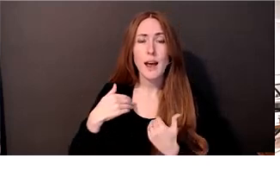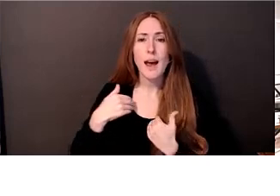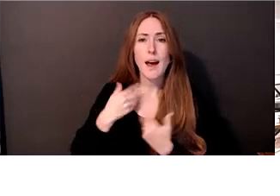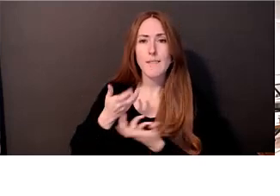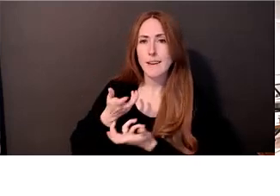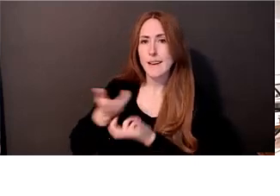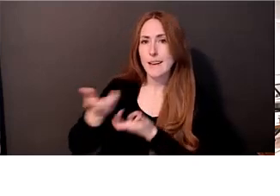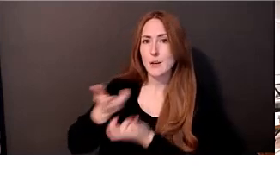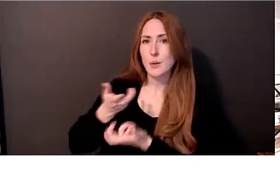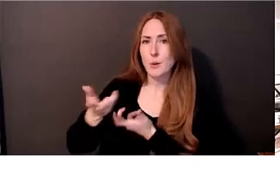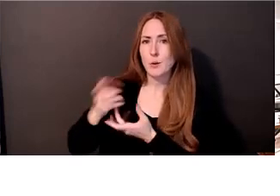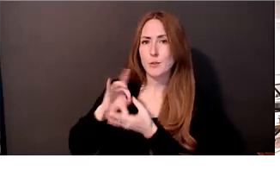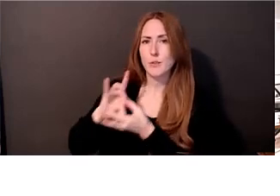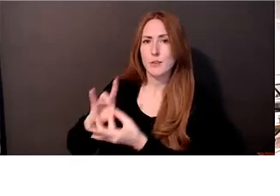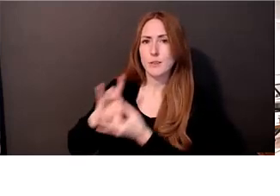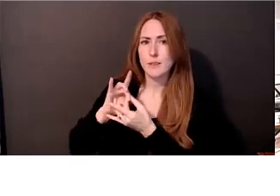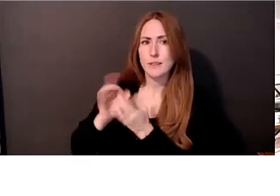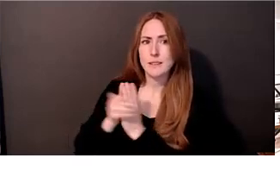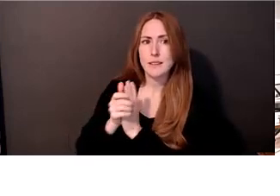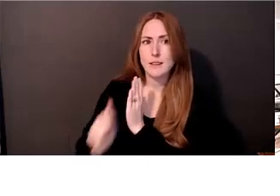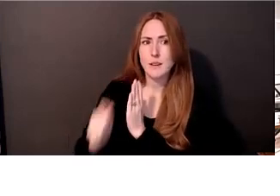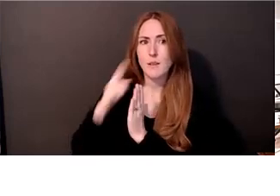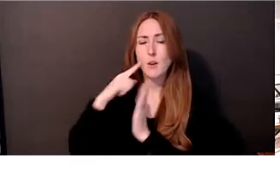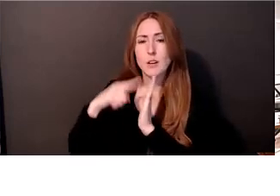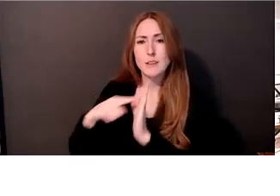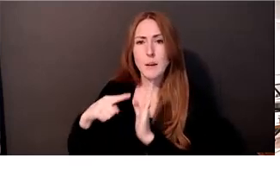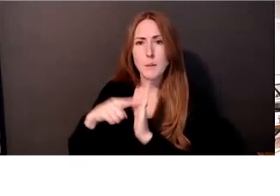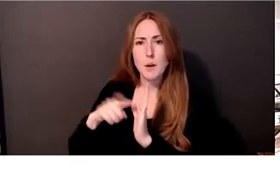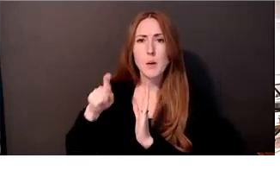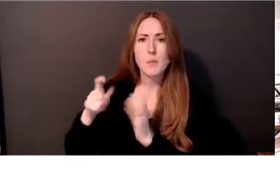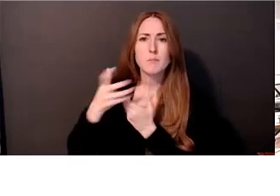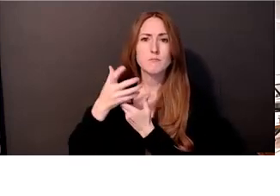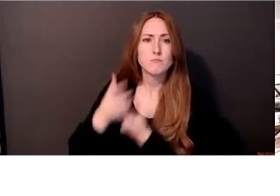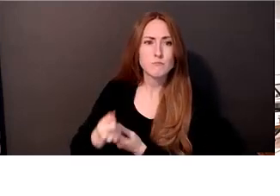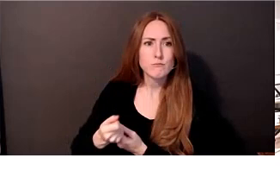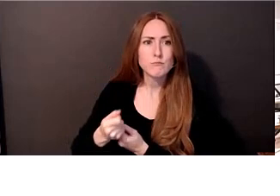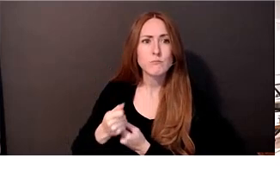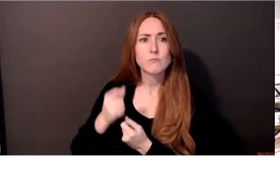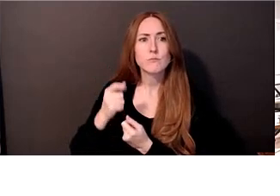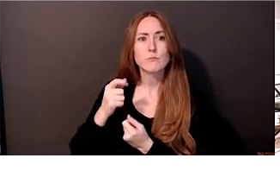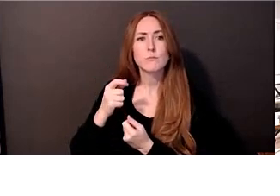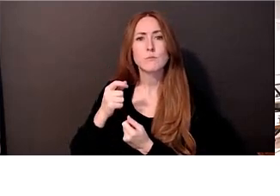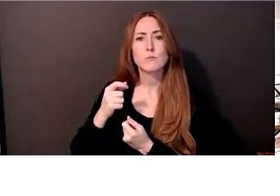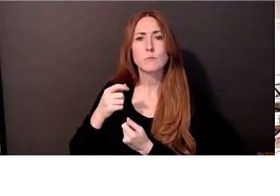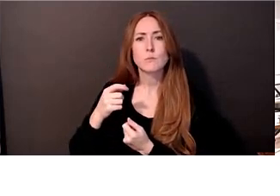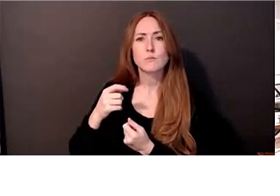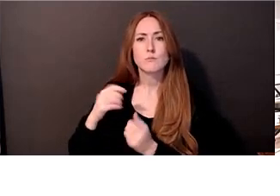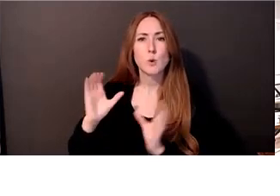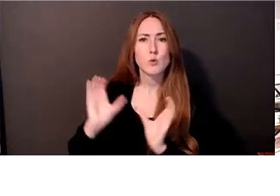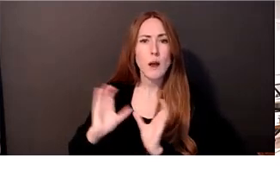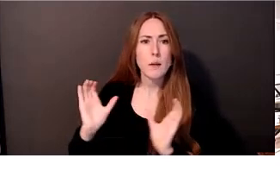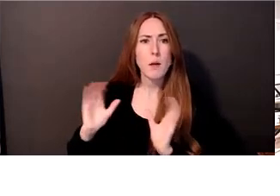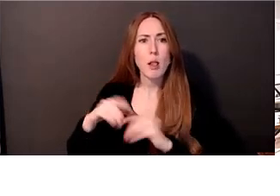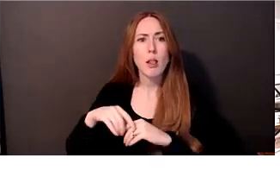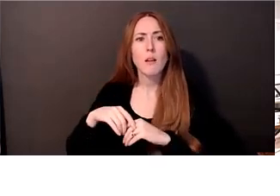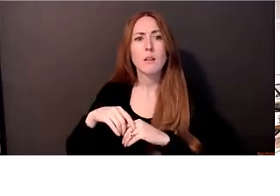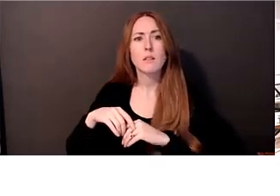like trustworthy, credible, creative, good listener, flexible, and enthusiastic, should